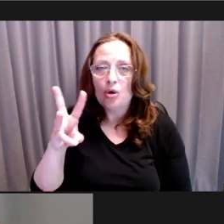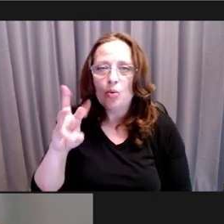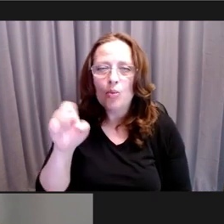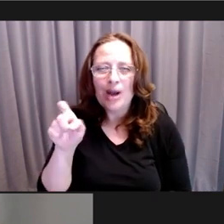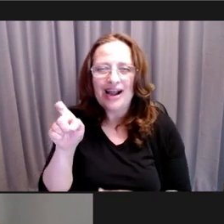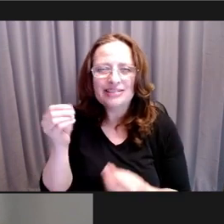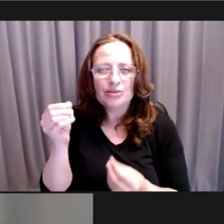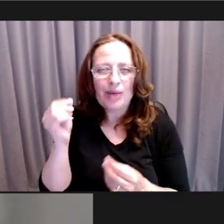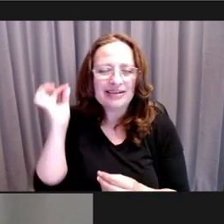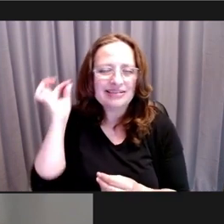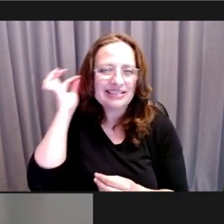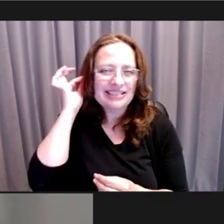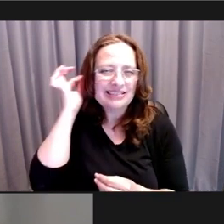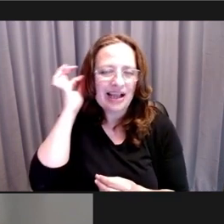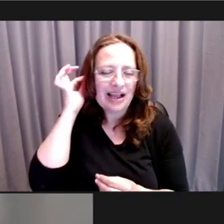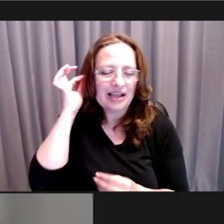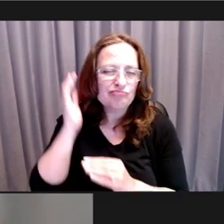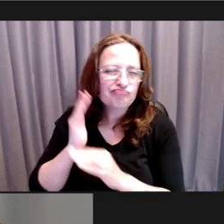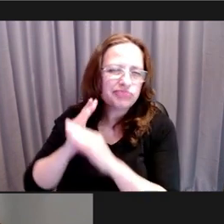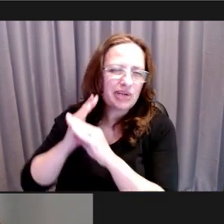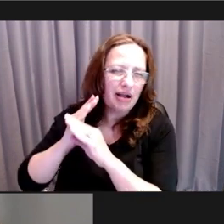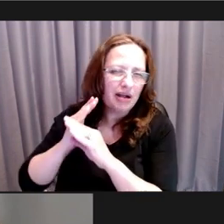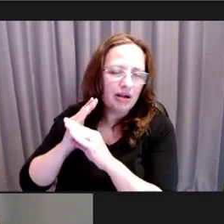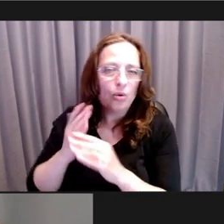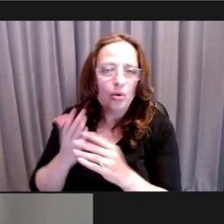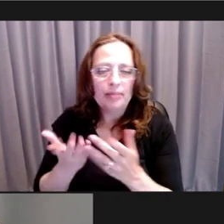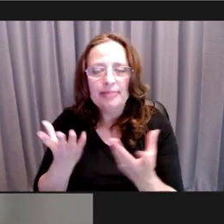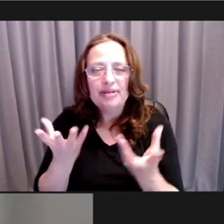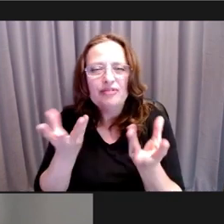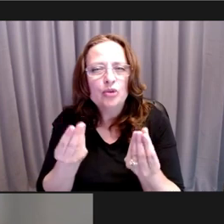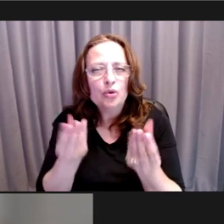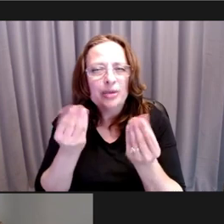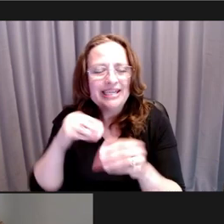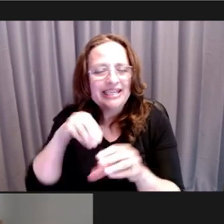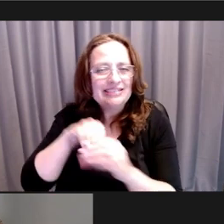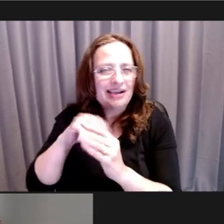labor can lead to fluid in the ear. And those things can certainly cause